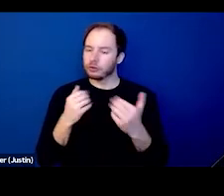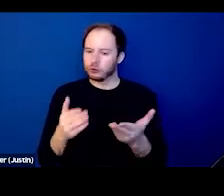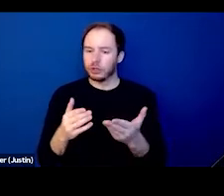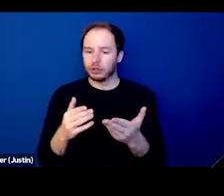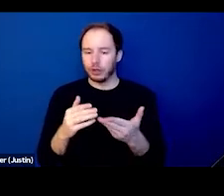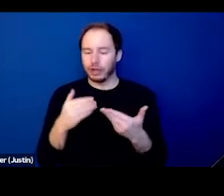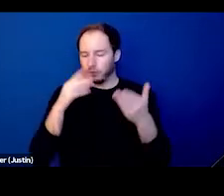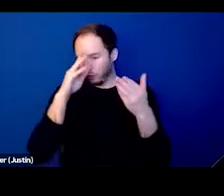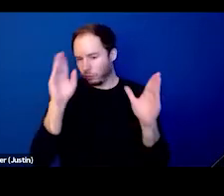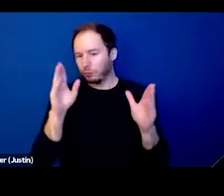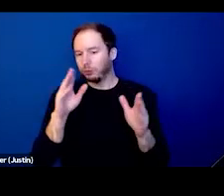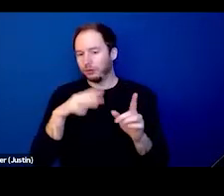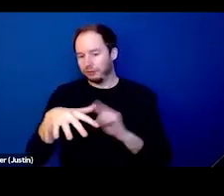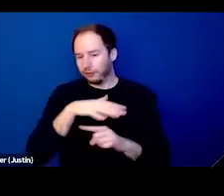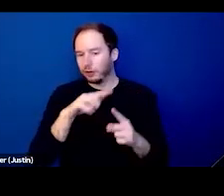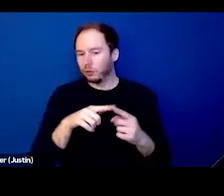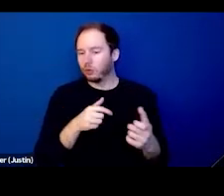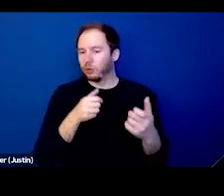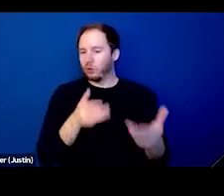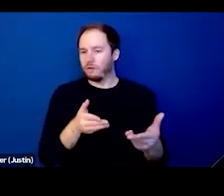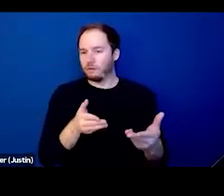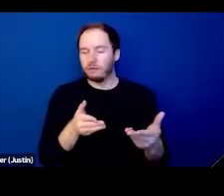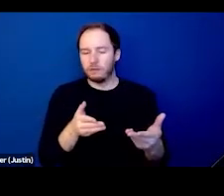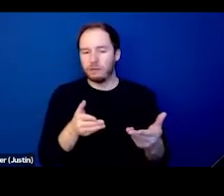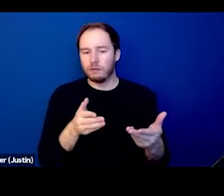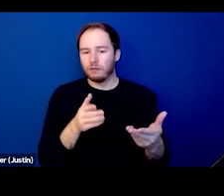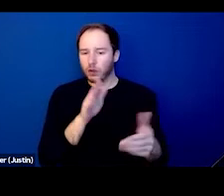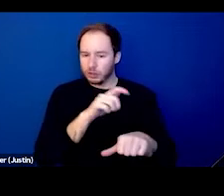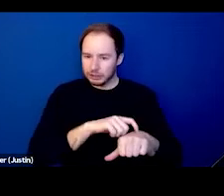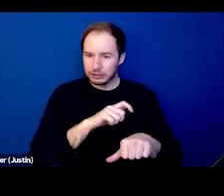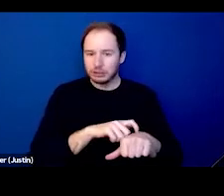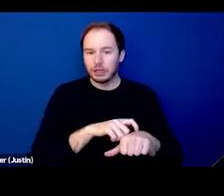with offering their time and that can be showing up